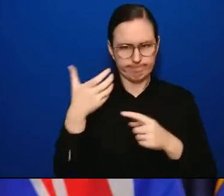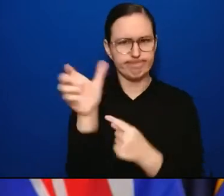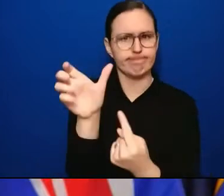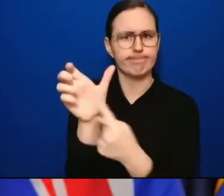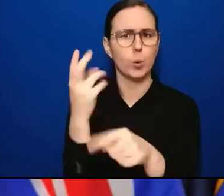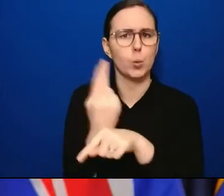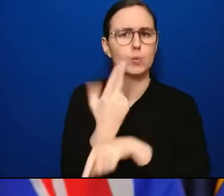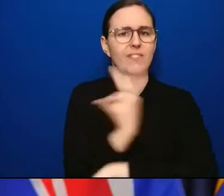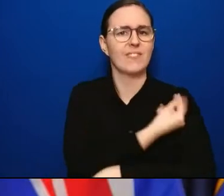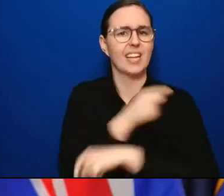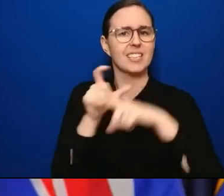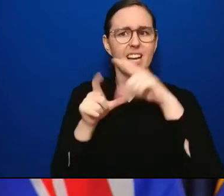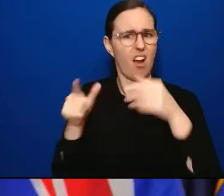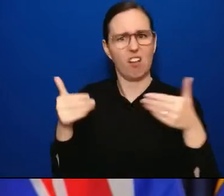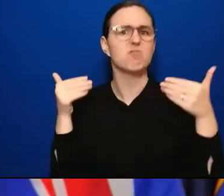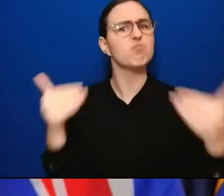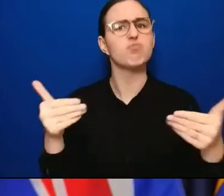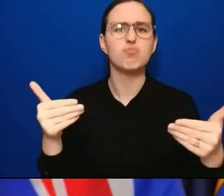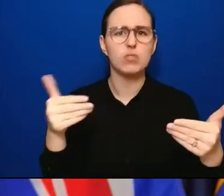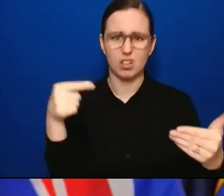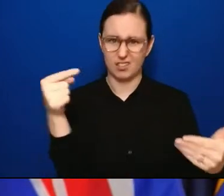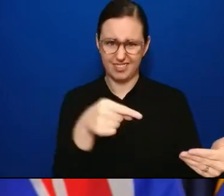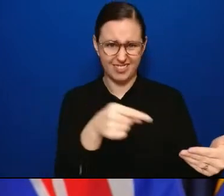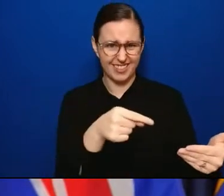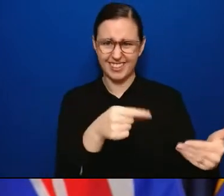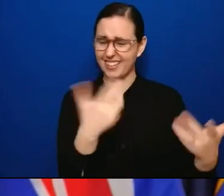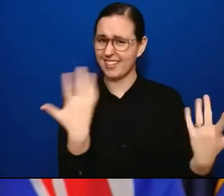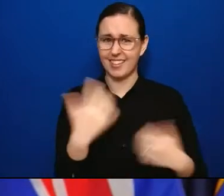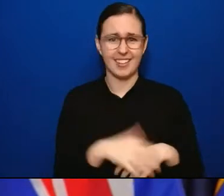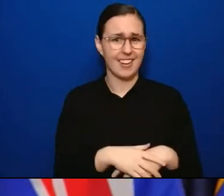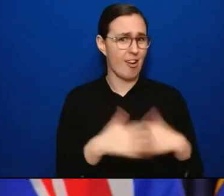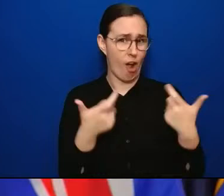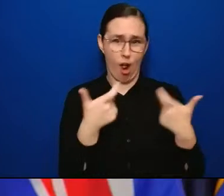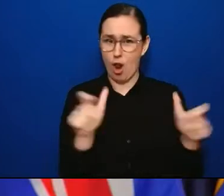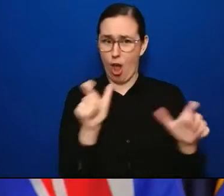implement it, where the jurisdiction in Canada or one of the jurisdictions in Canada